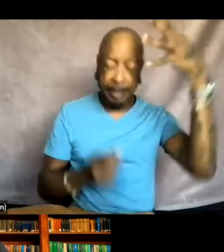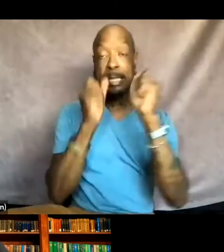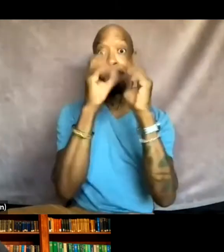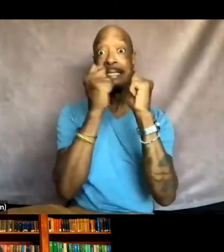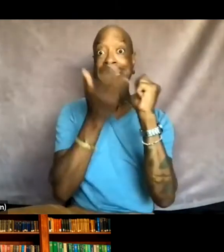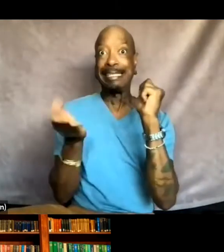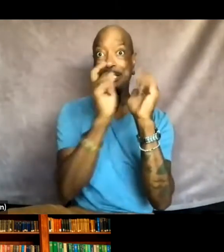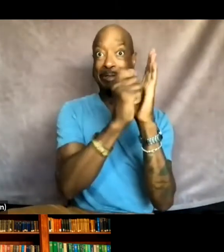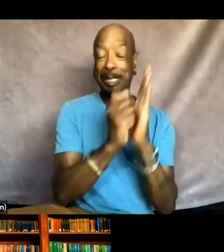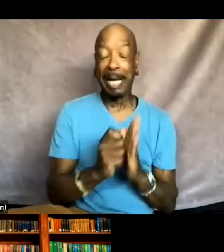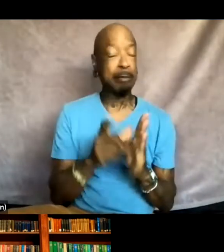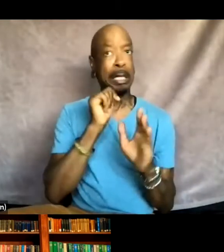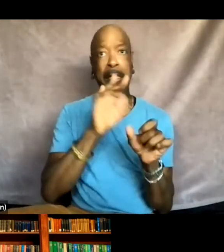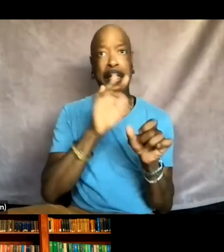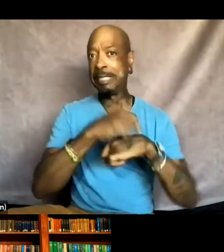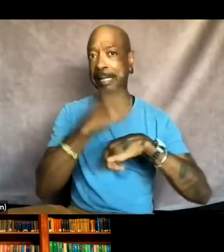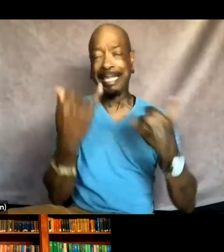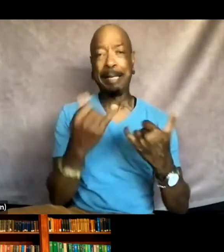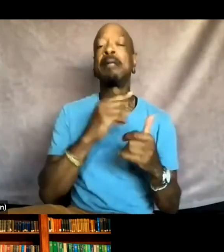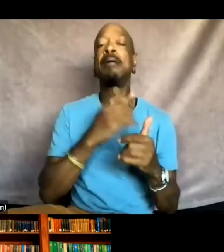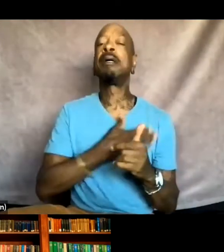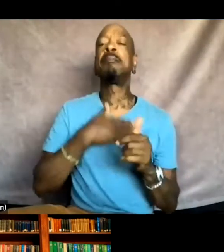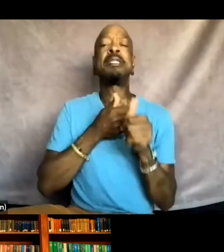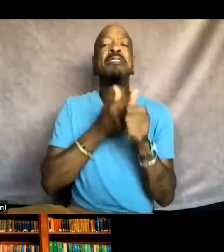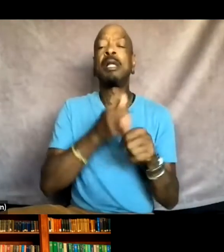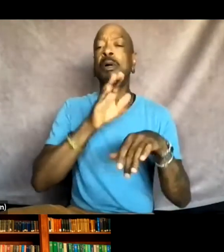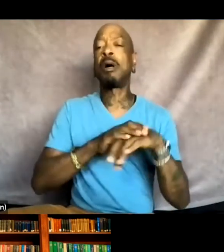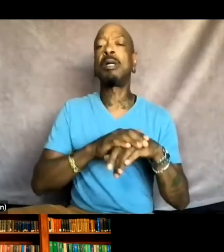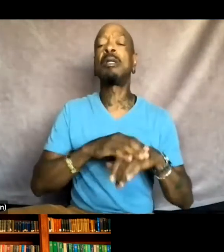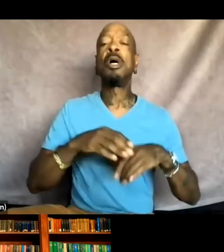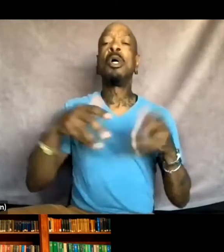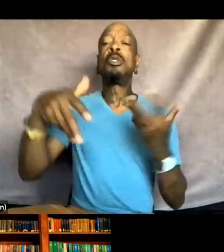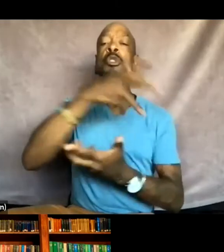Nicole Redding (she/her): So please do follow her on social media follow her on Instagram follow her on Twitter.